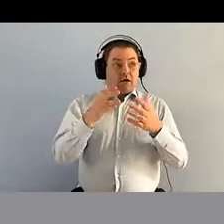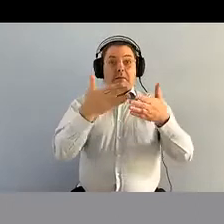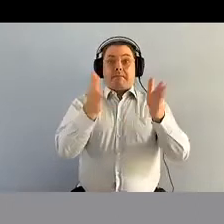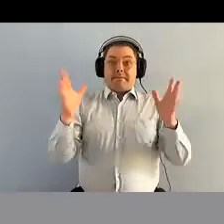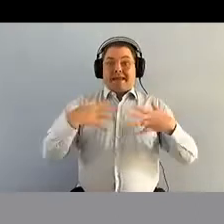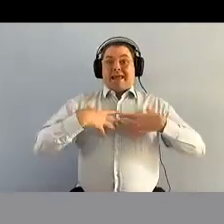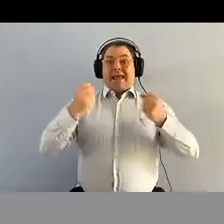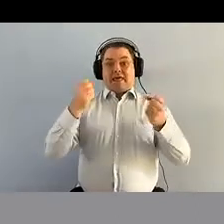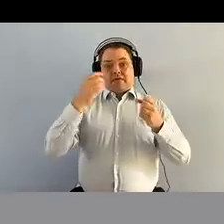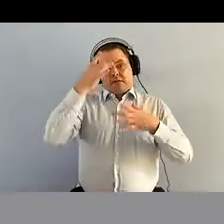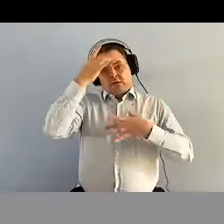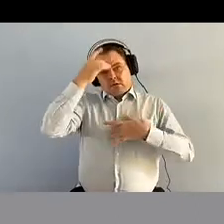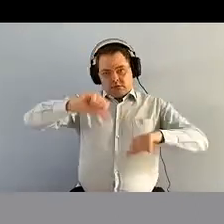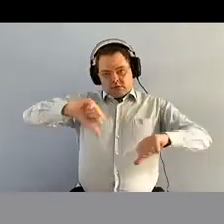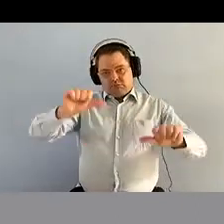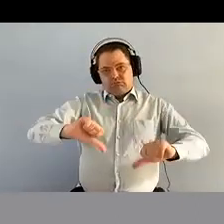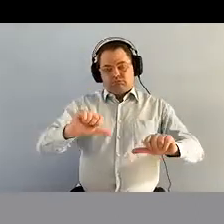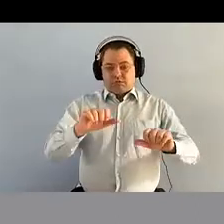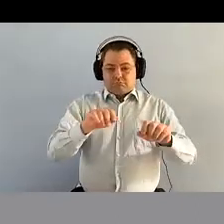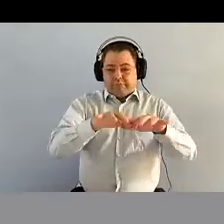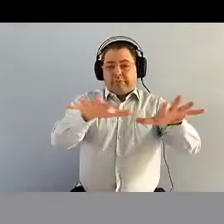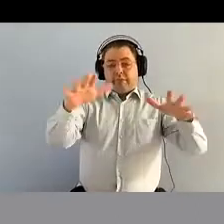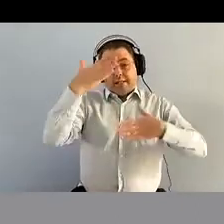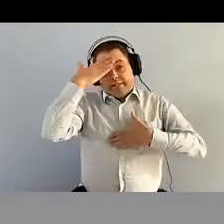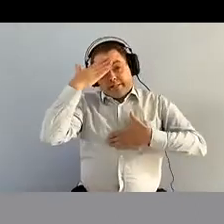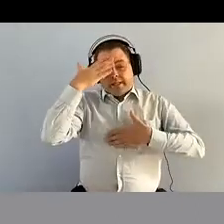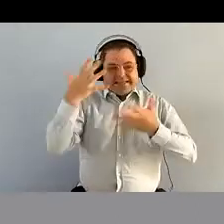specific considerations for applying the Inter-Agency Standing Committee